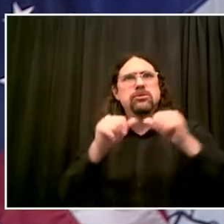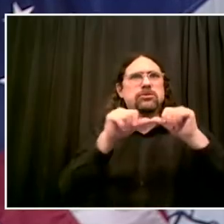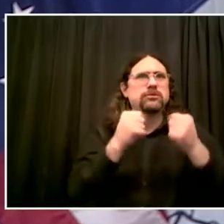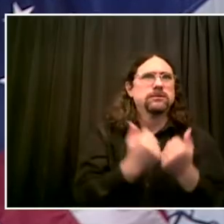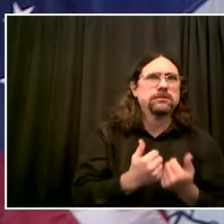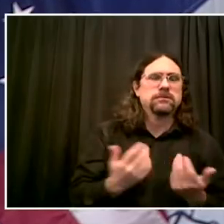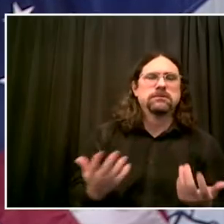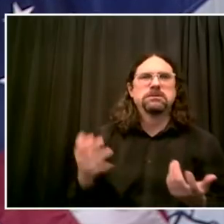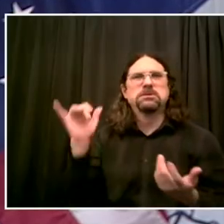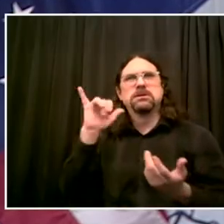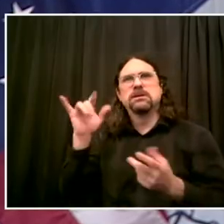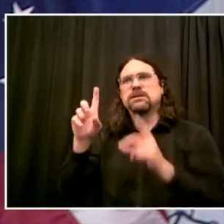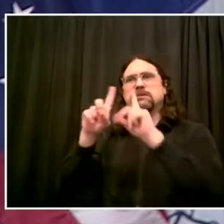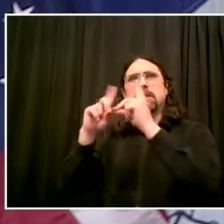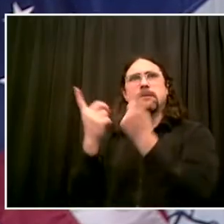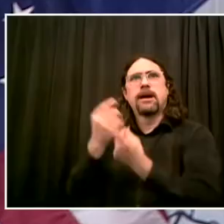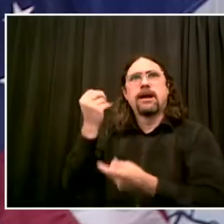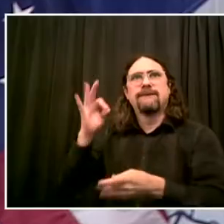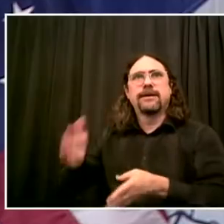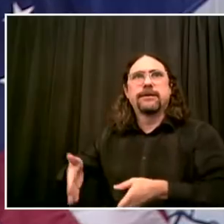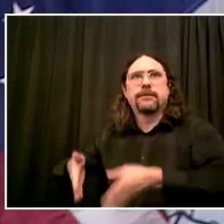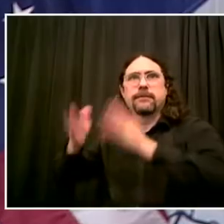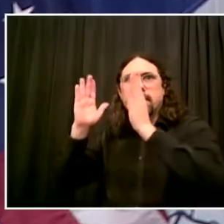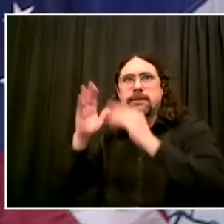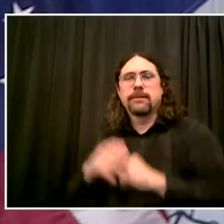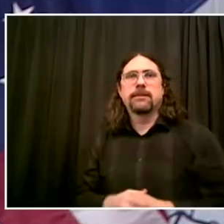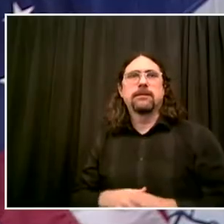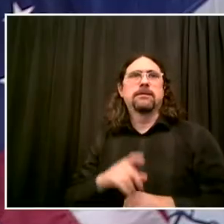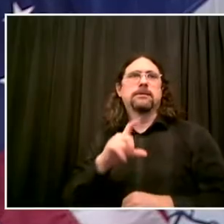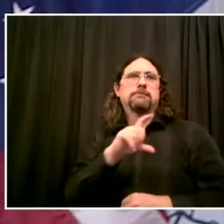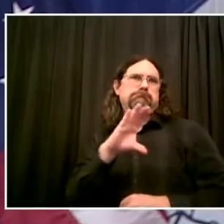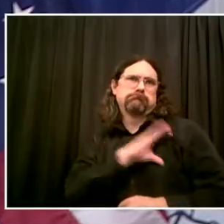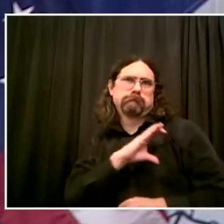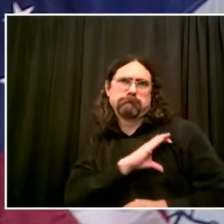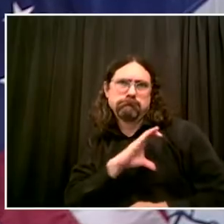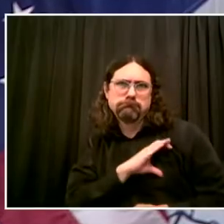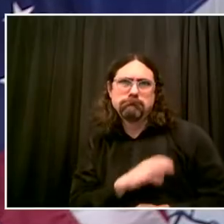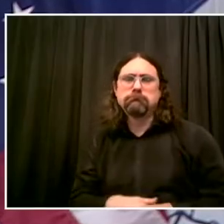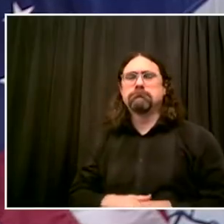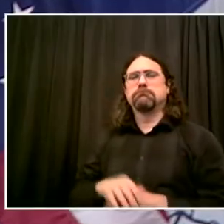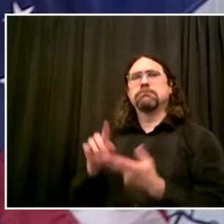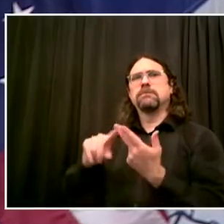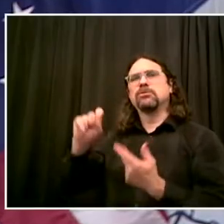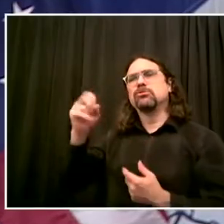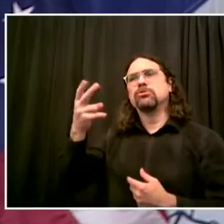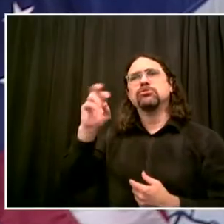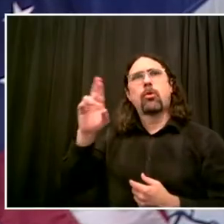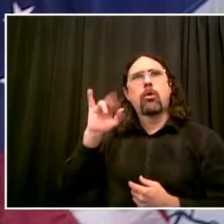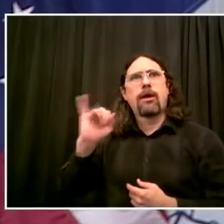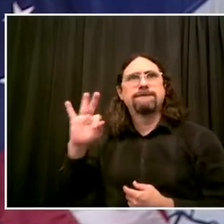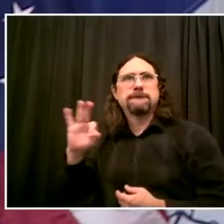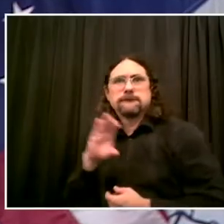PROTECTION AND SO OEN. OBVIOUSLY, THE SHERI'SFF FFOICE, LAW ENFORCEMENT.